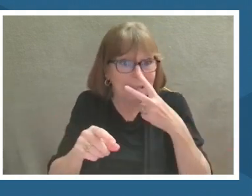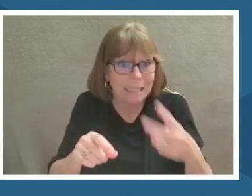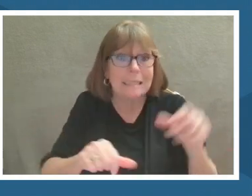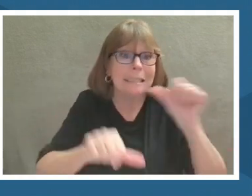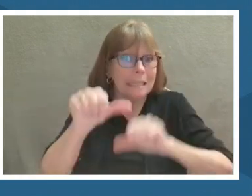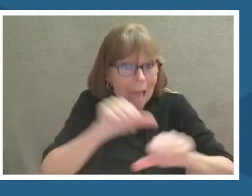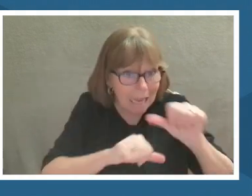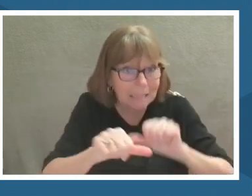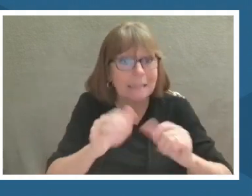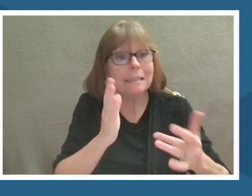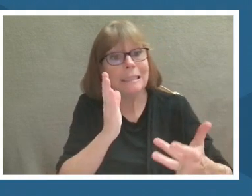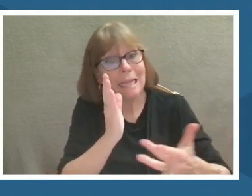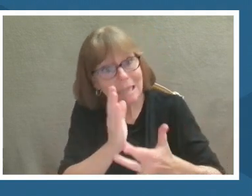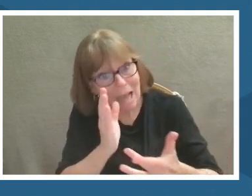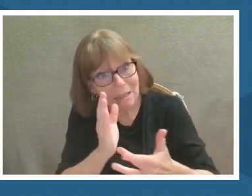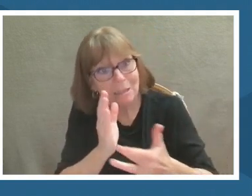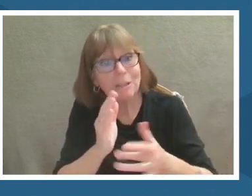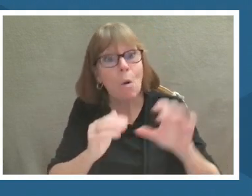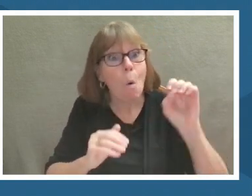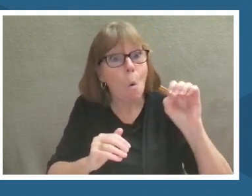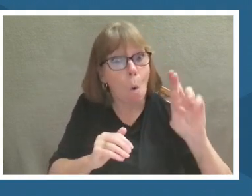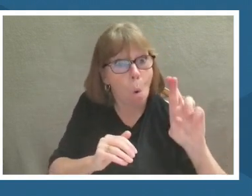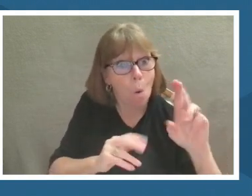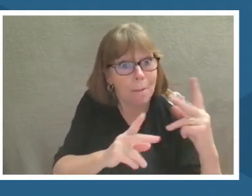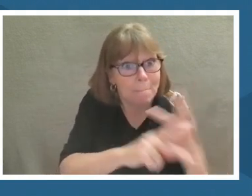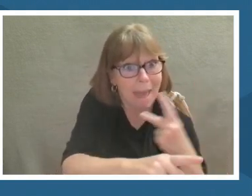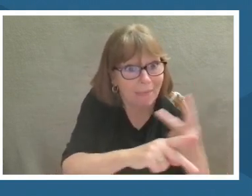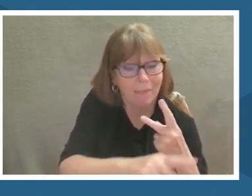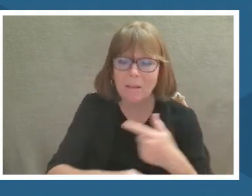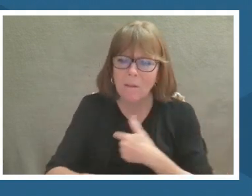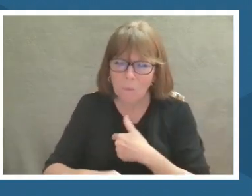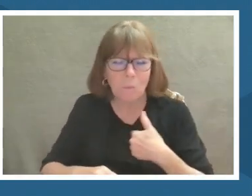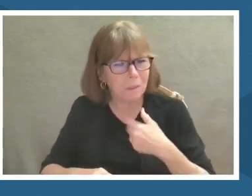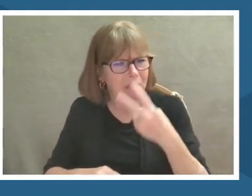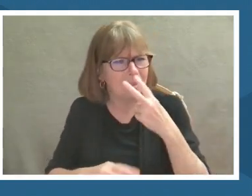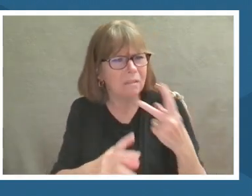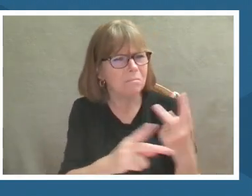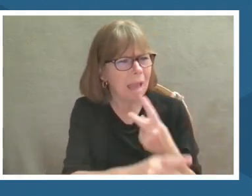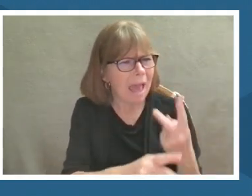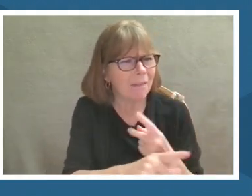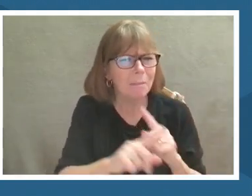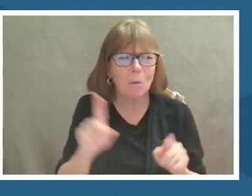math applications and so we really prefer something or at least personally